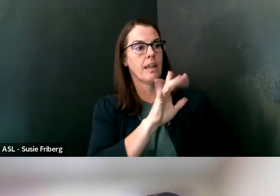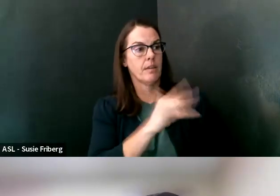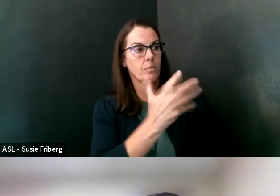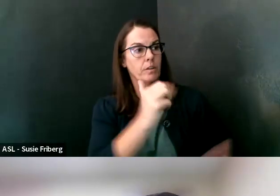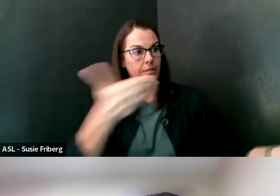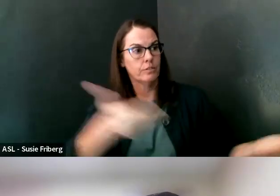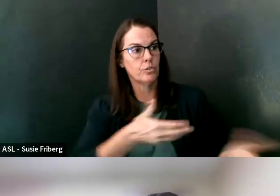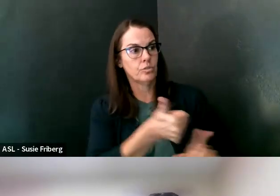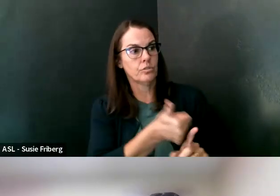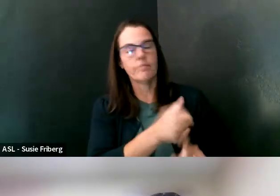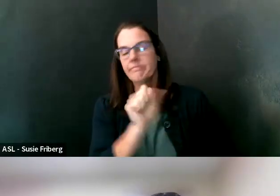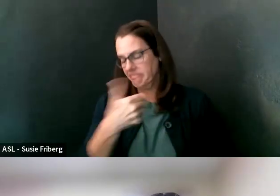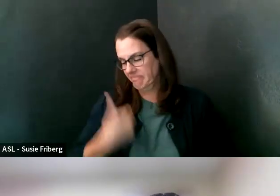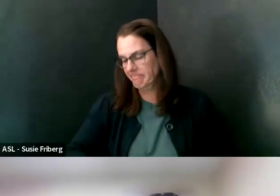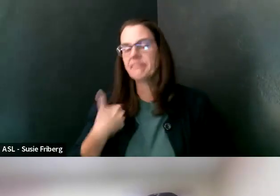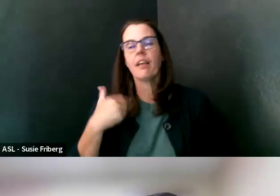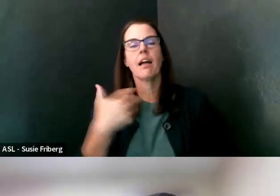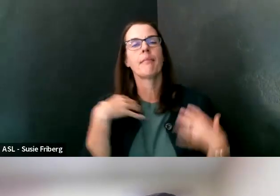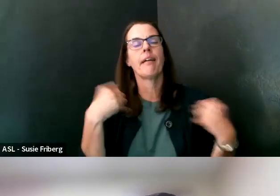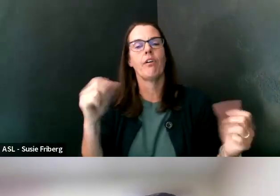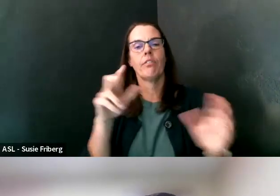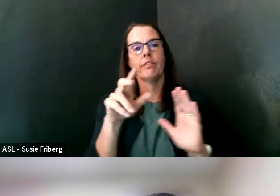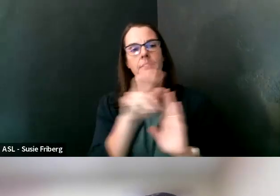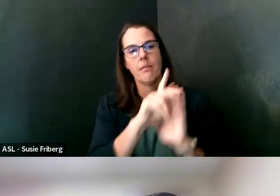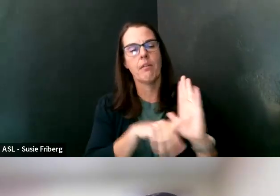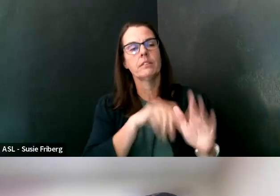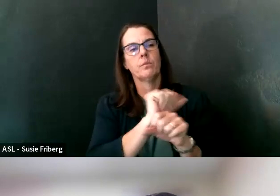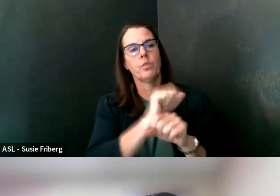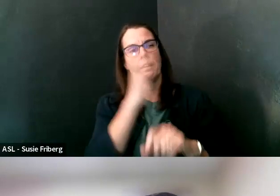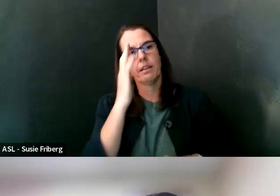my name is Remy Major. I'm a health policy fellow working on Senate Finance.